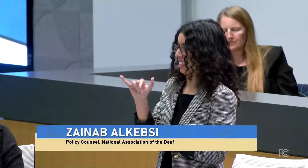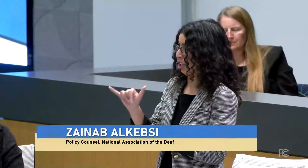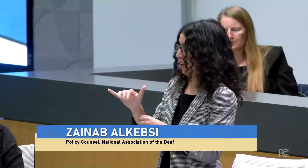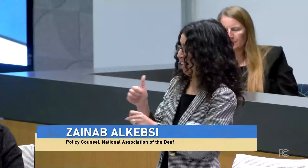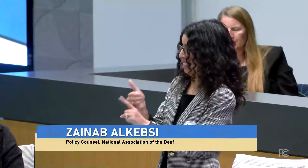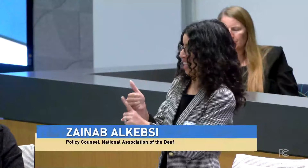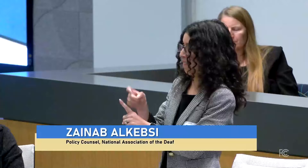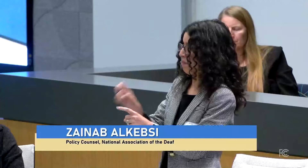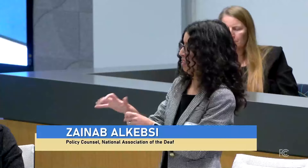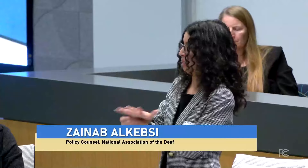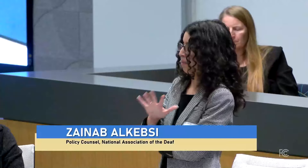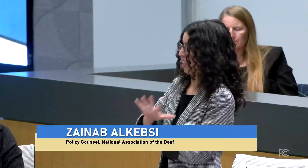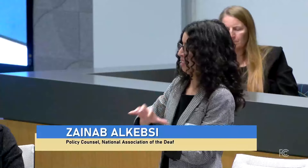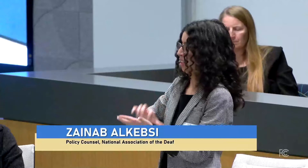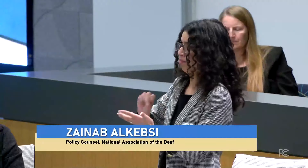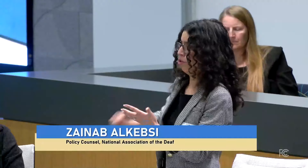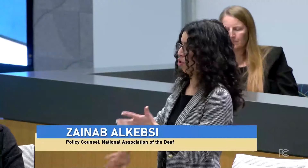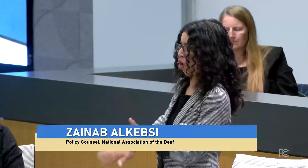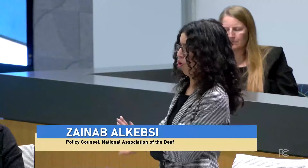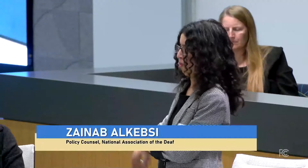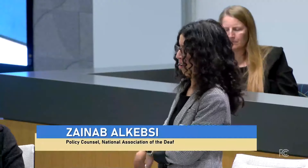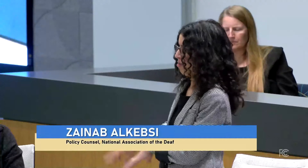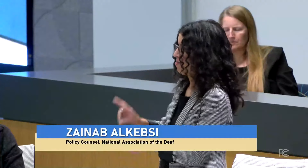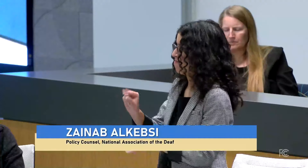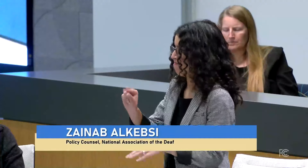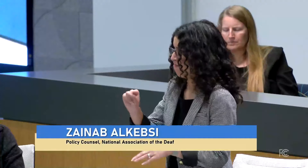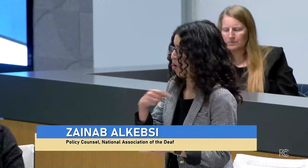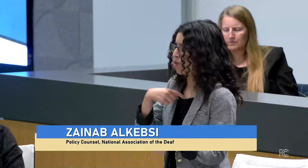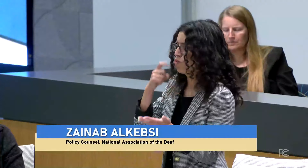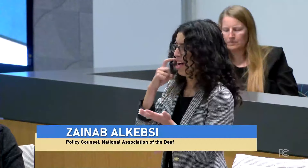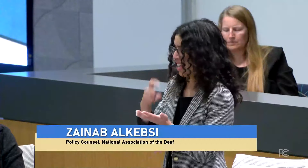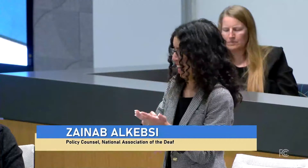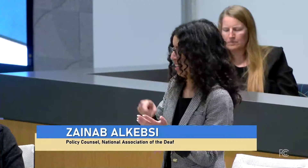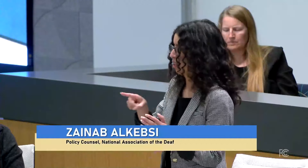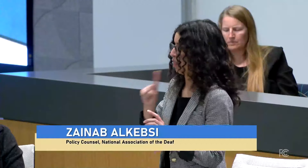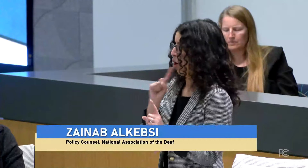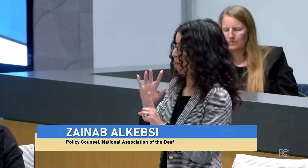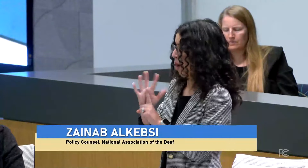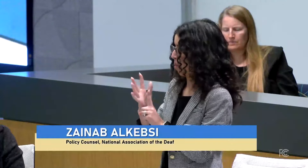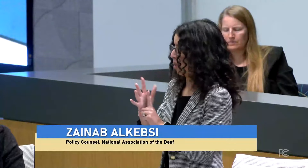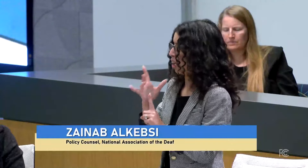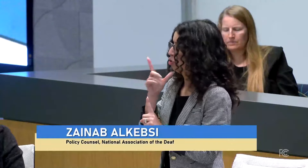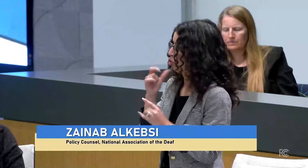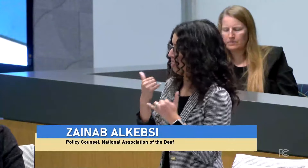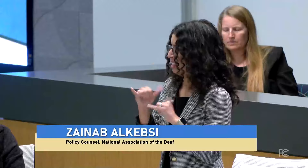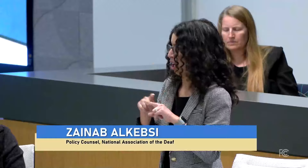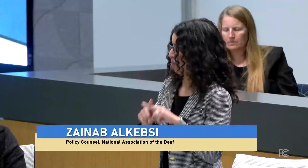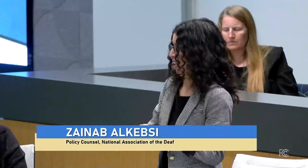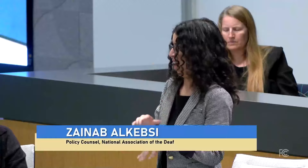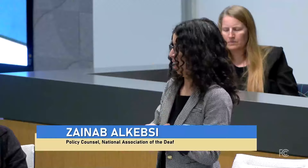I'M HAPPY TO RESPOND, THANK YOU, THAT'S A GREAT QUESTION. AT NAD AND AGAIN I'M NOT